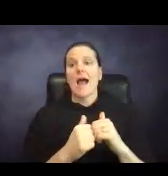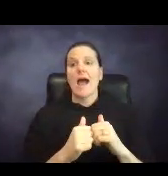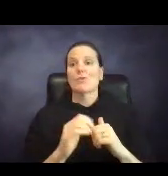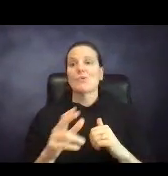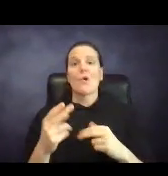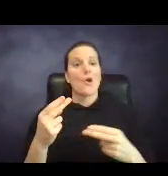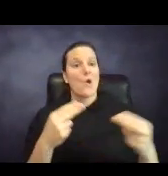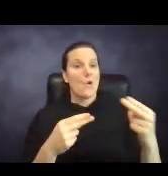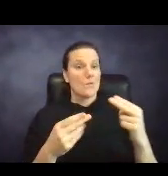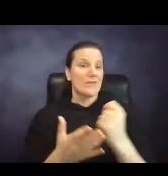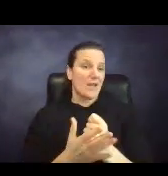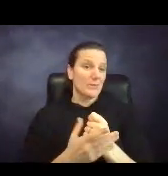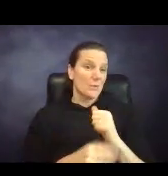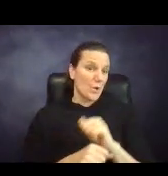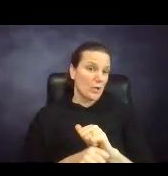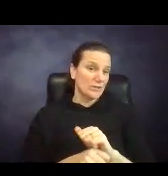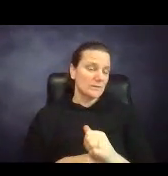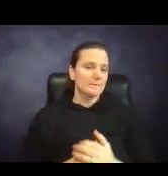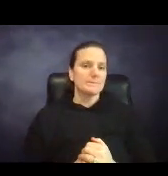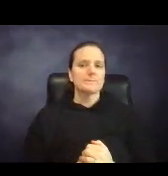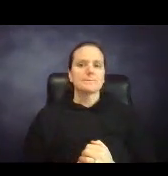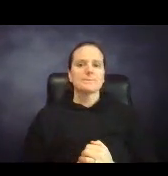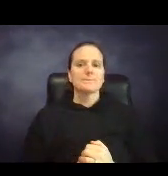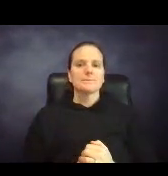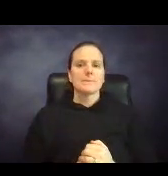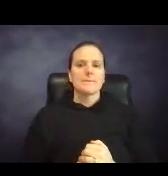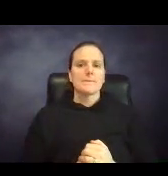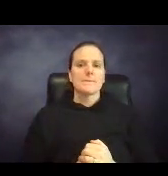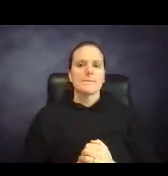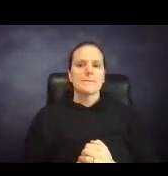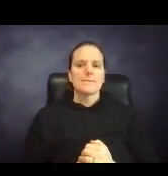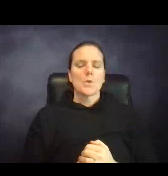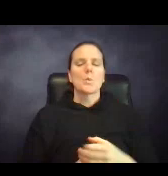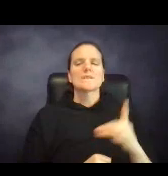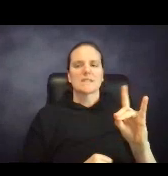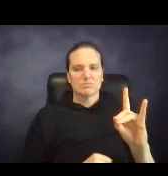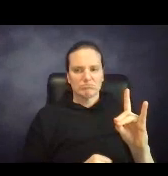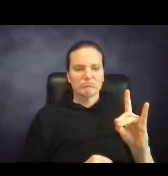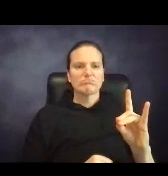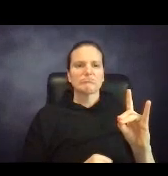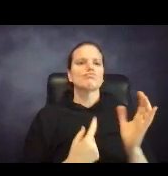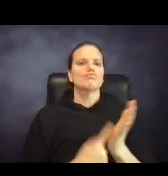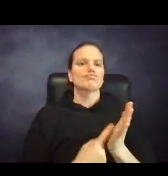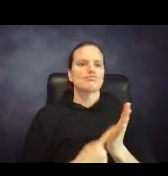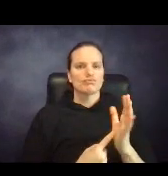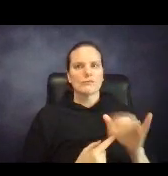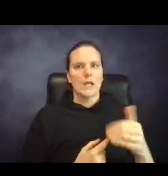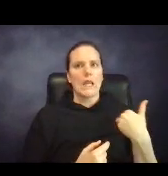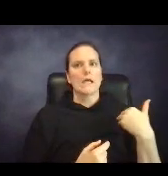And we did talk about that, we did talk about that at the, at the last lecture with we're talking about gut